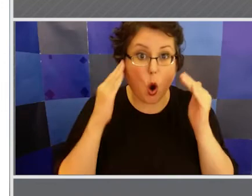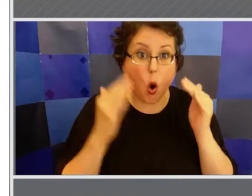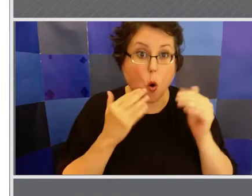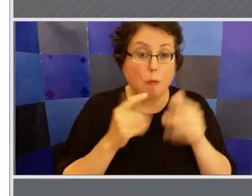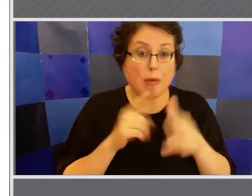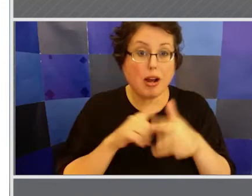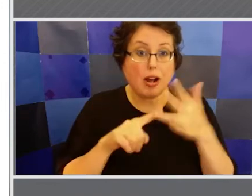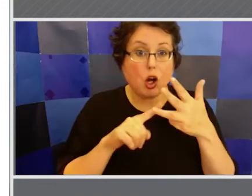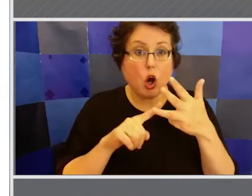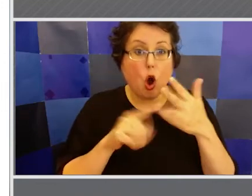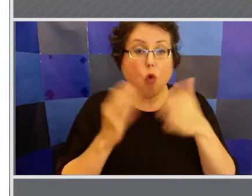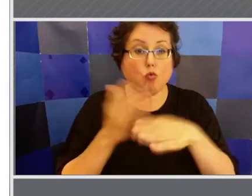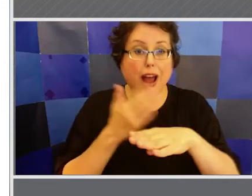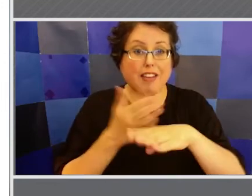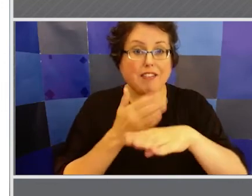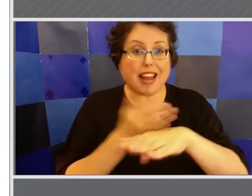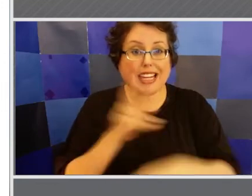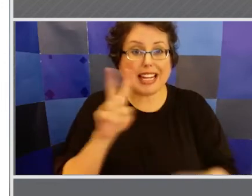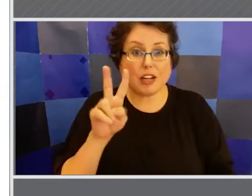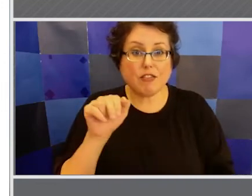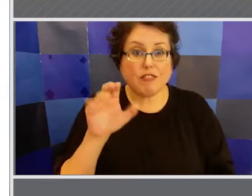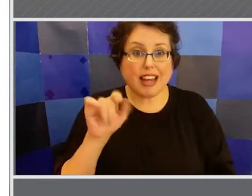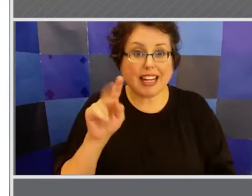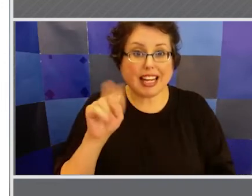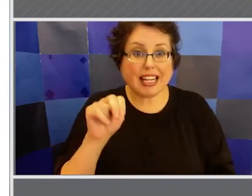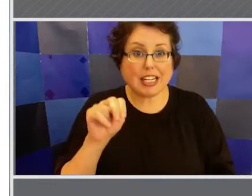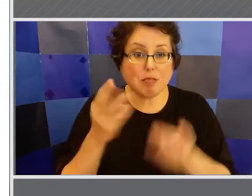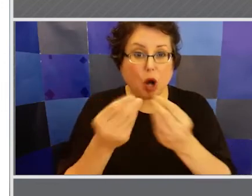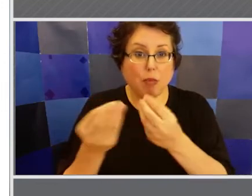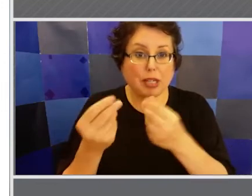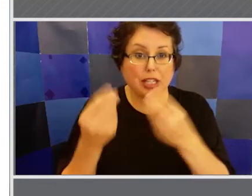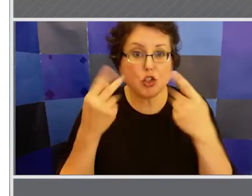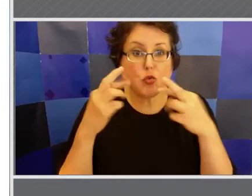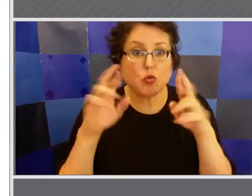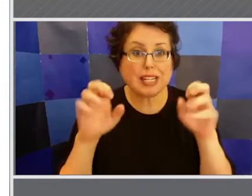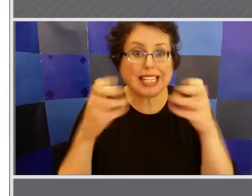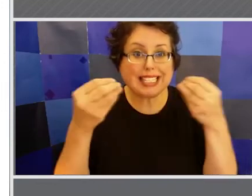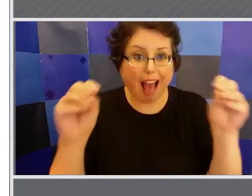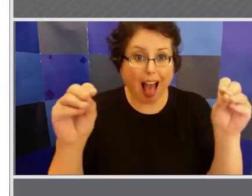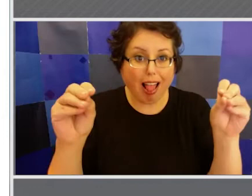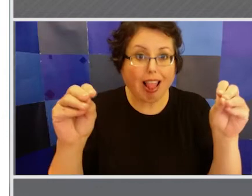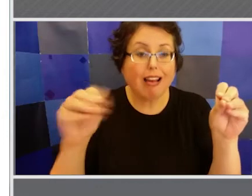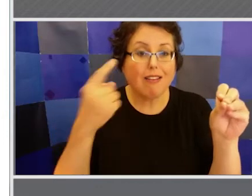Through renovating vacant and abandoned properties to resell to affordable to affordable first